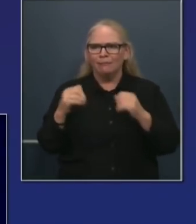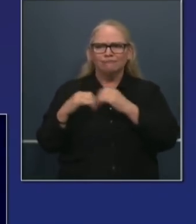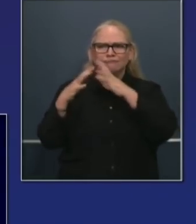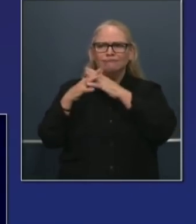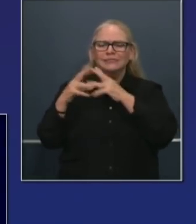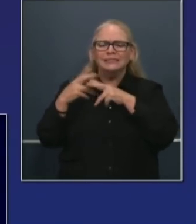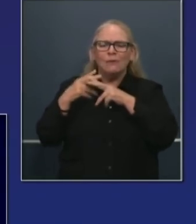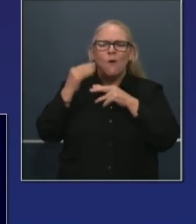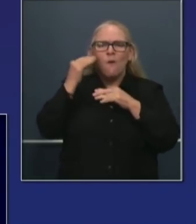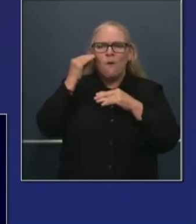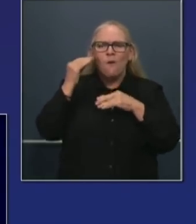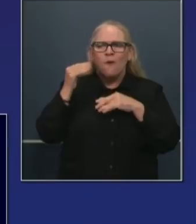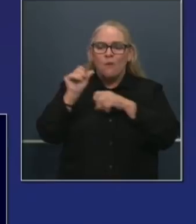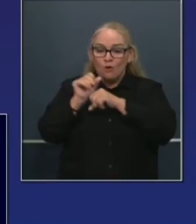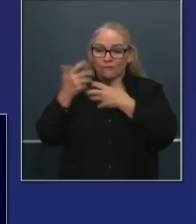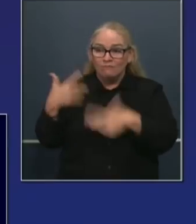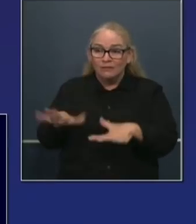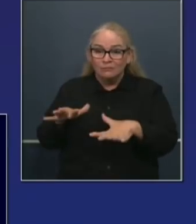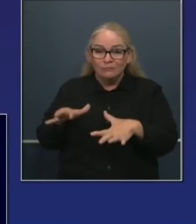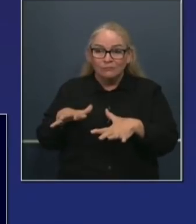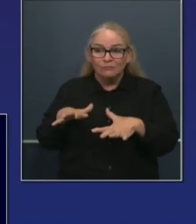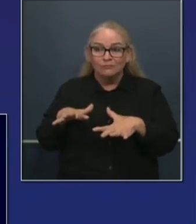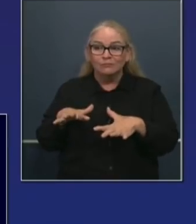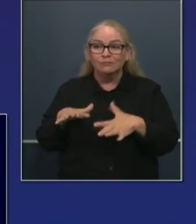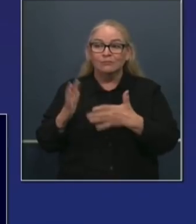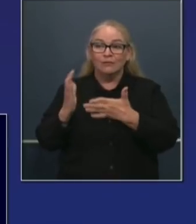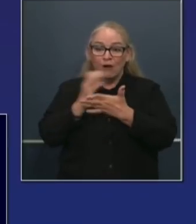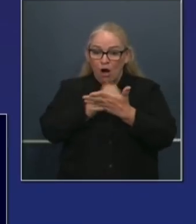6 26,000 CROP WORKERS IN THE STATE AND YOU HAVE A LOT OF